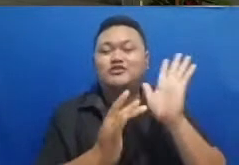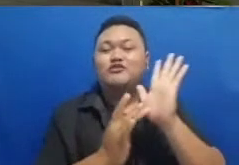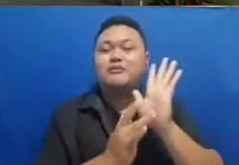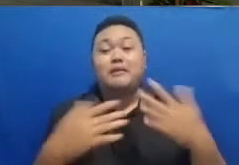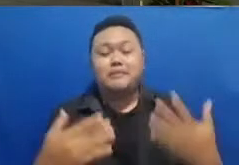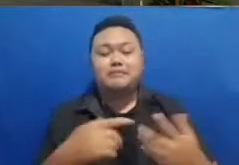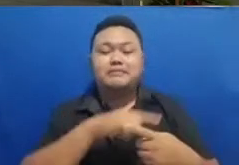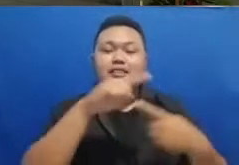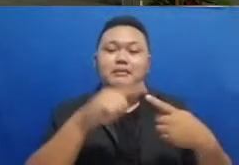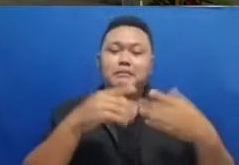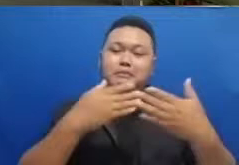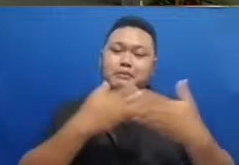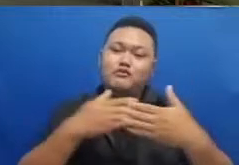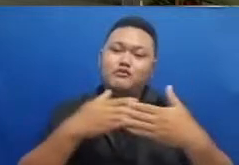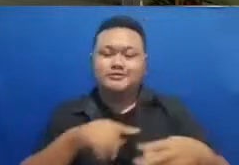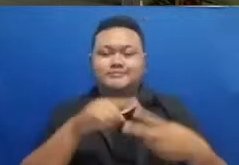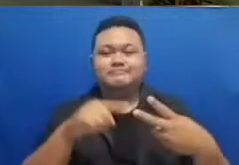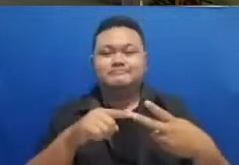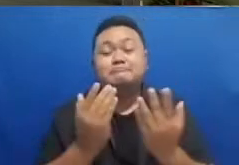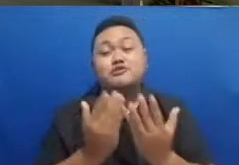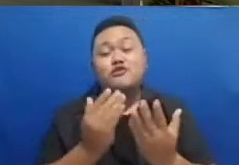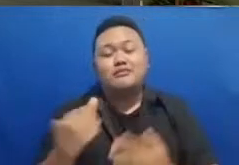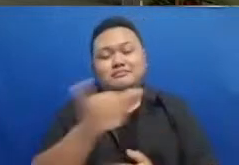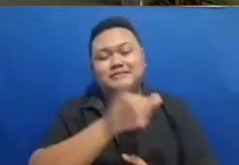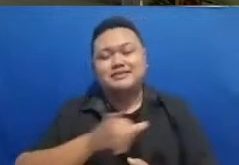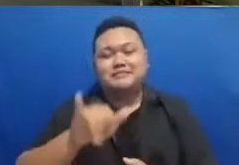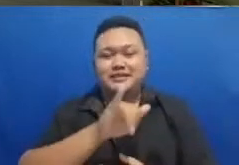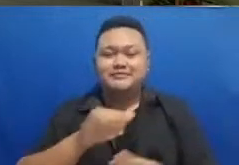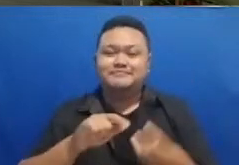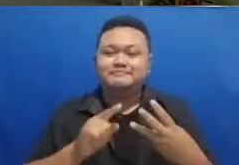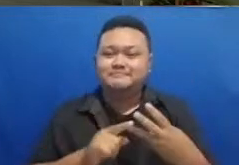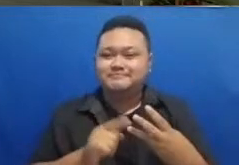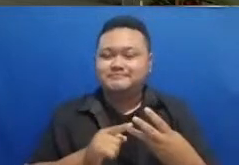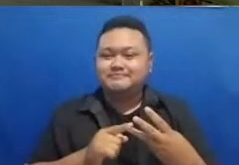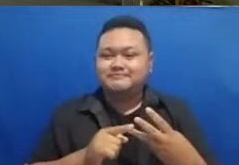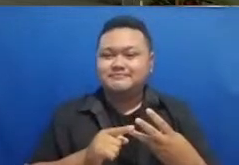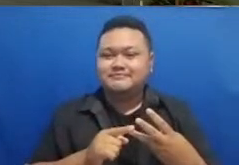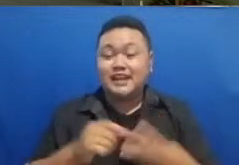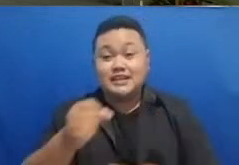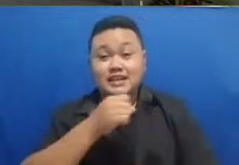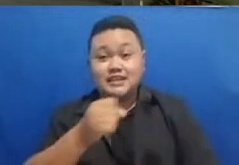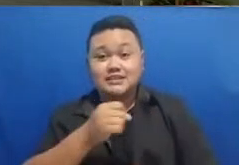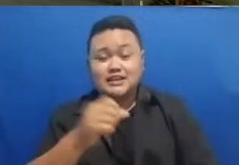together then we will sing the national anthem Indonesia Raya then